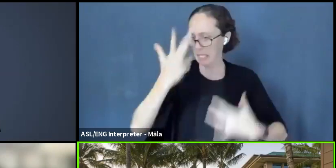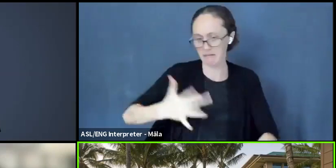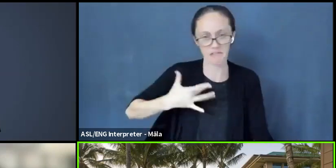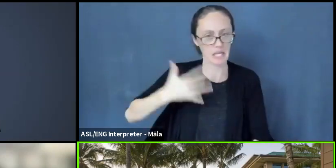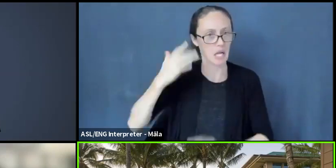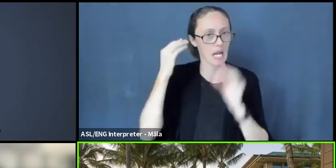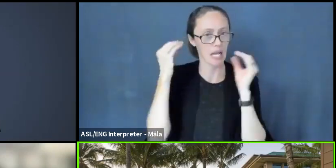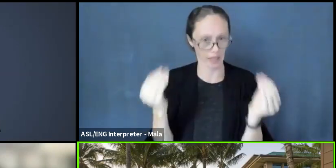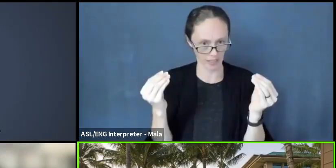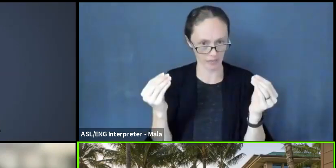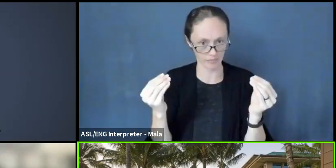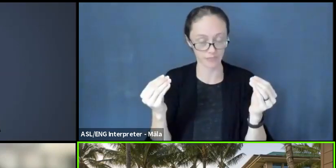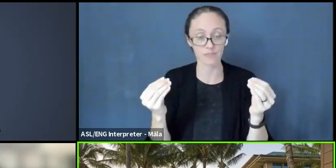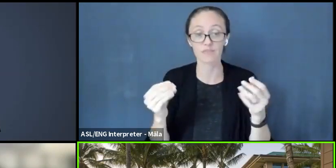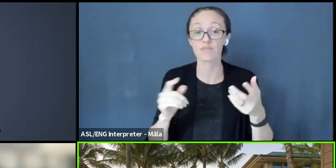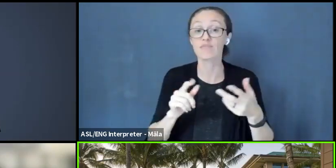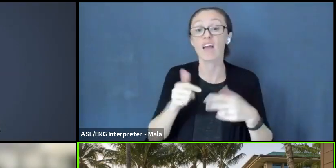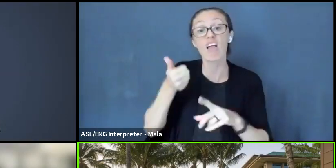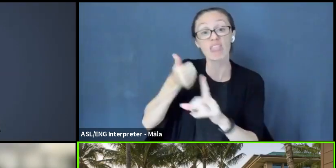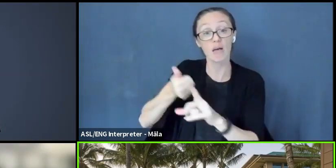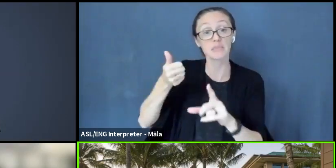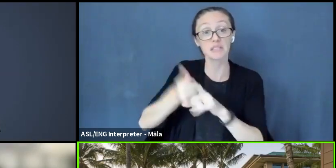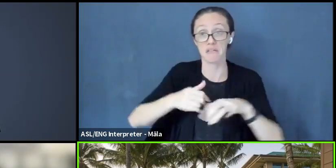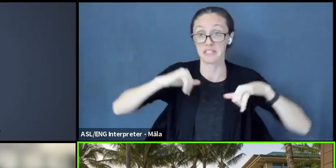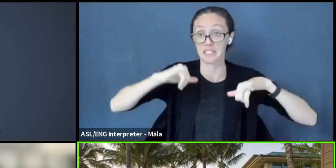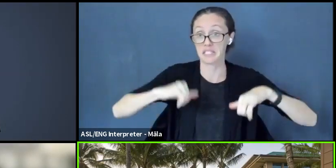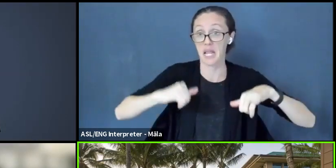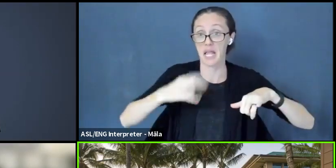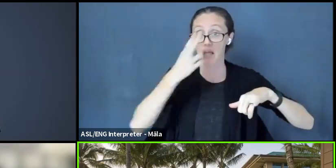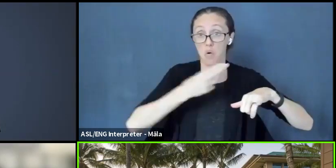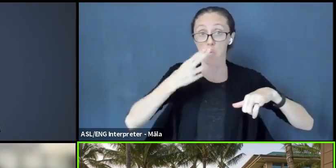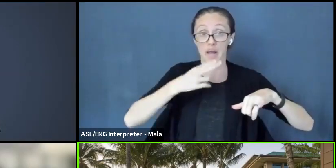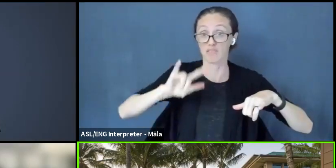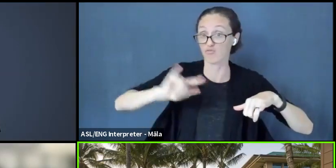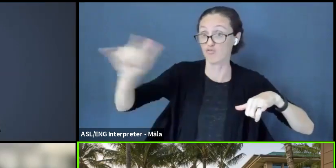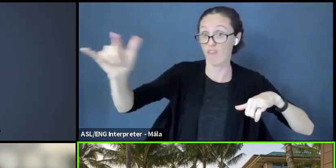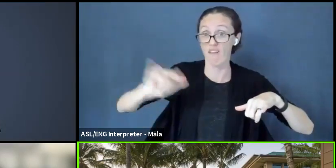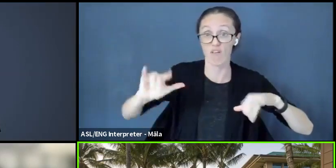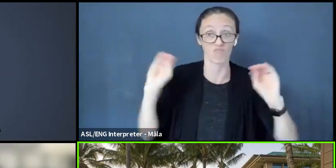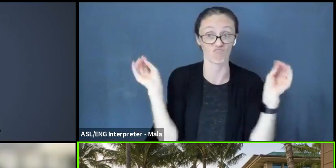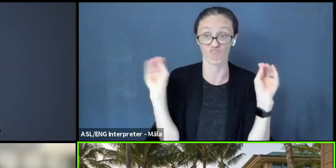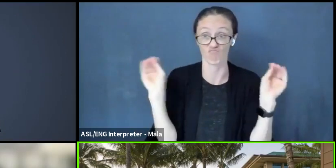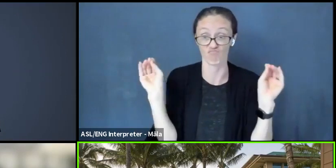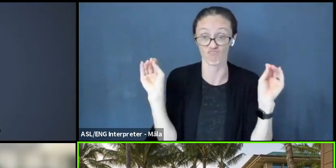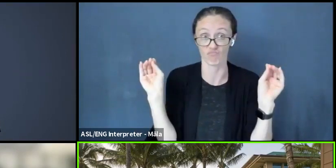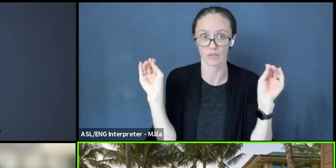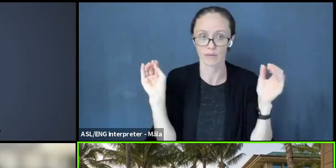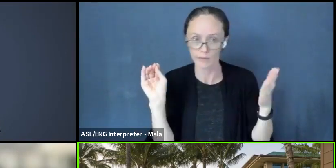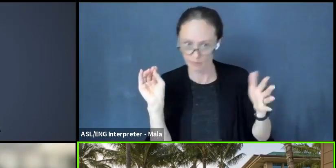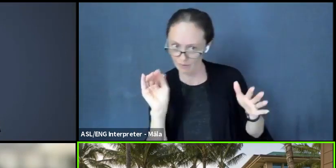recently, out of Hawaii. Then again, those are a lot of if's.